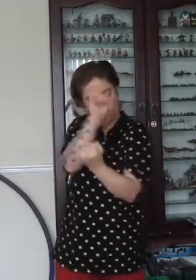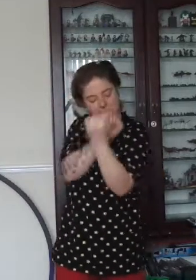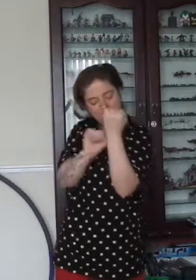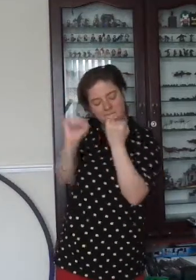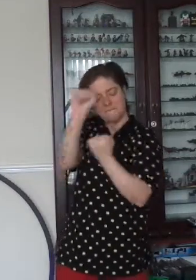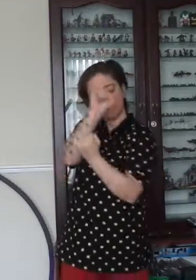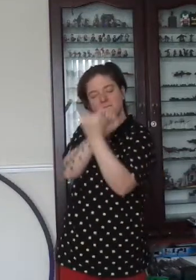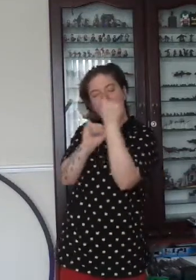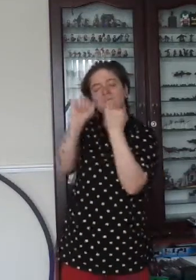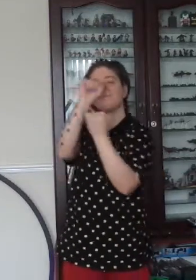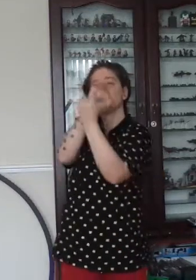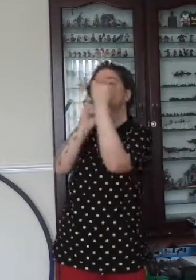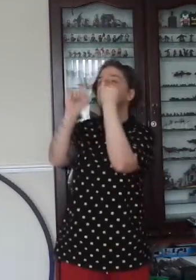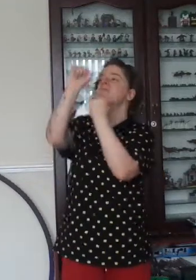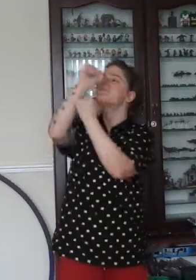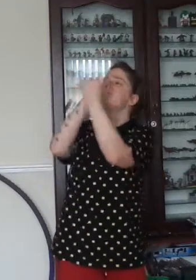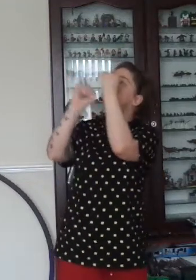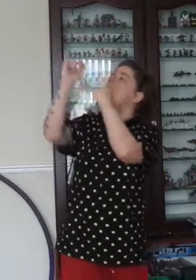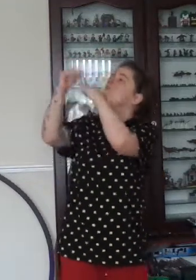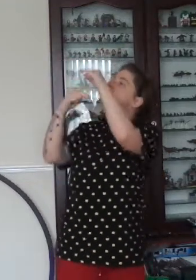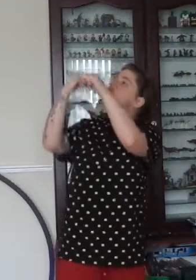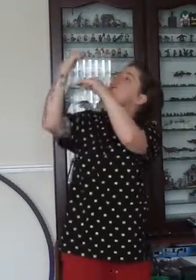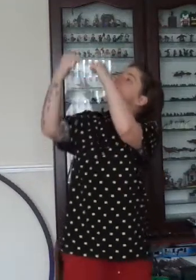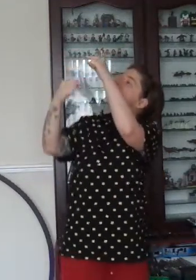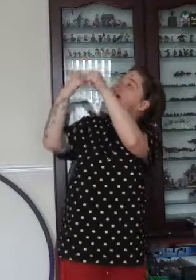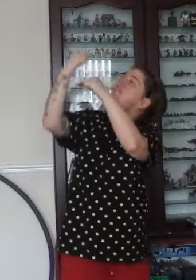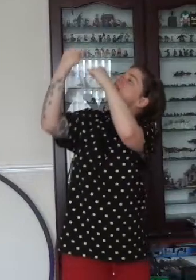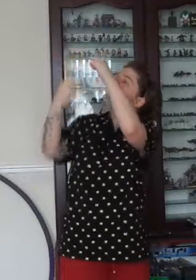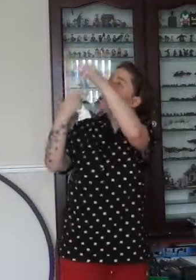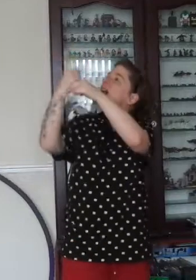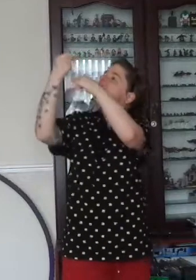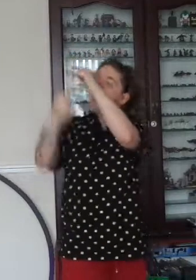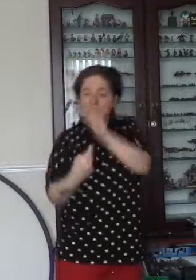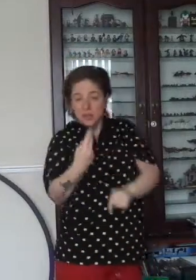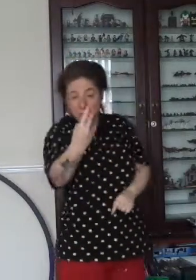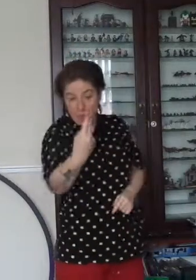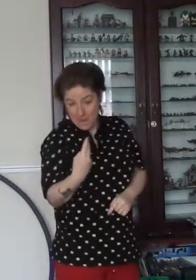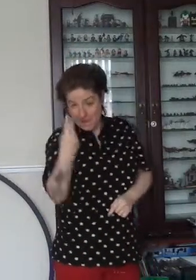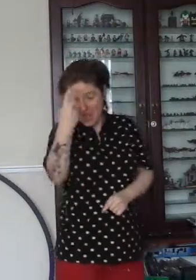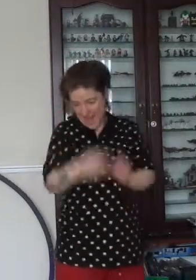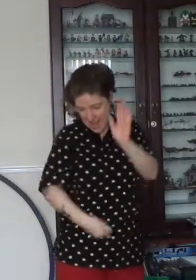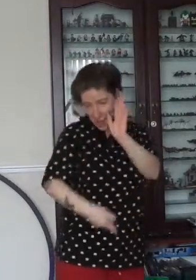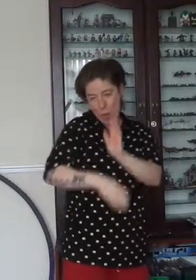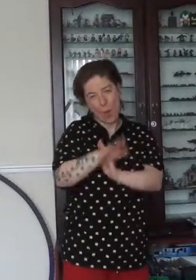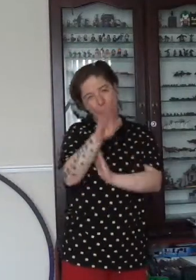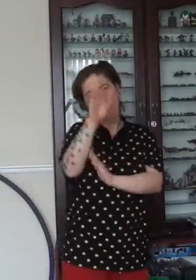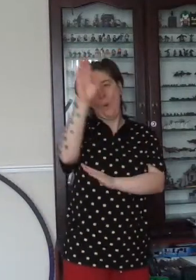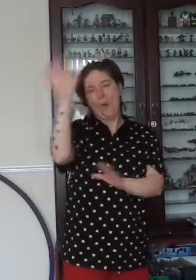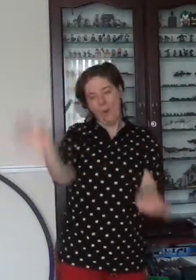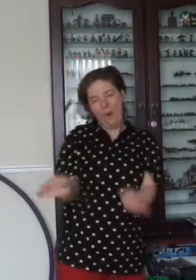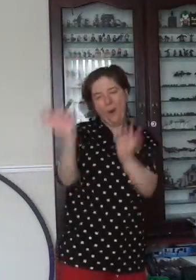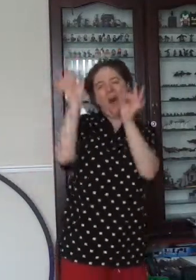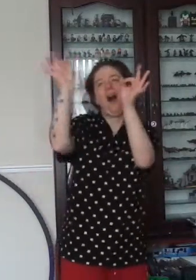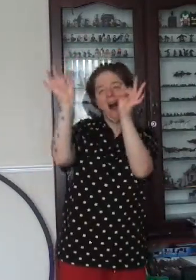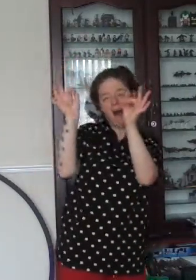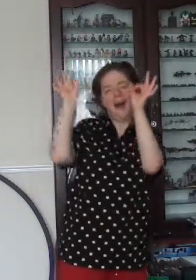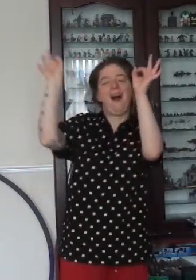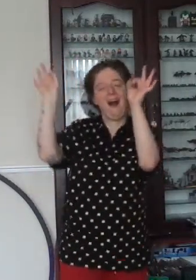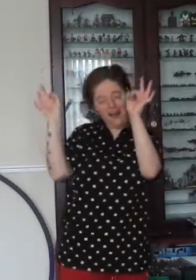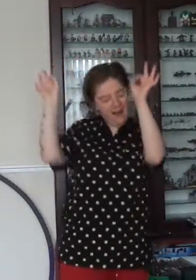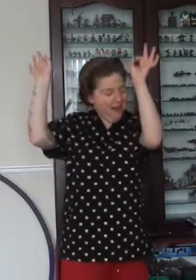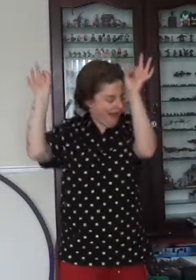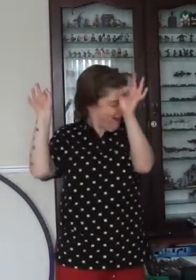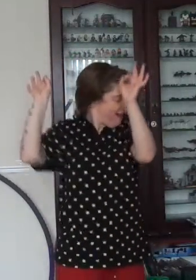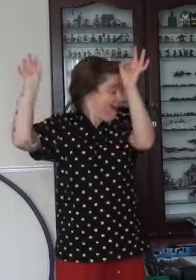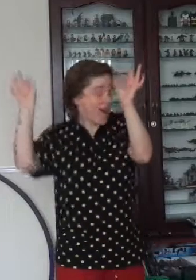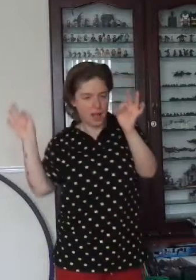Feel you here forever You and me together Nothing is better